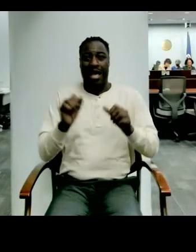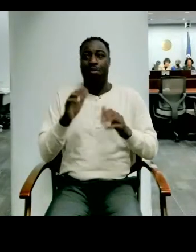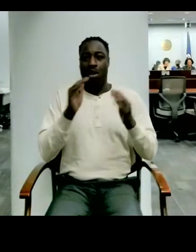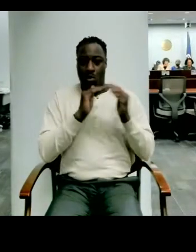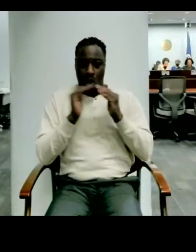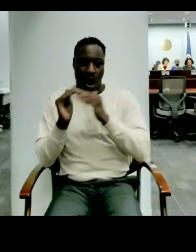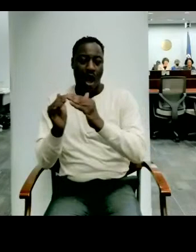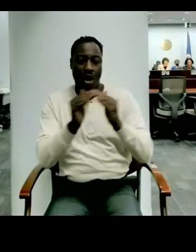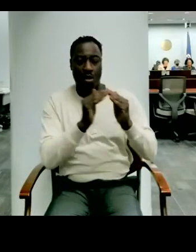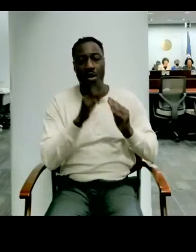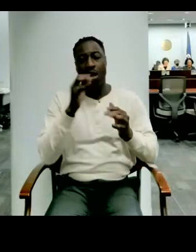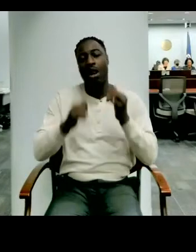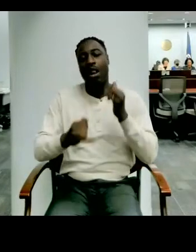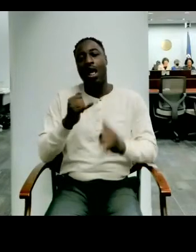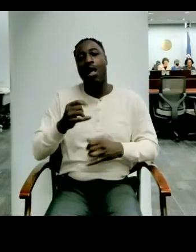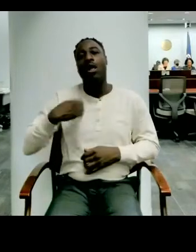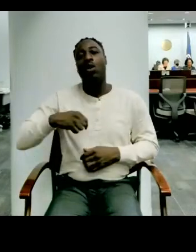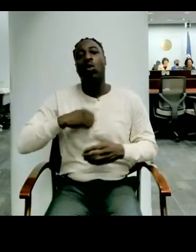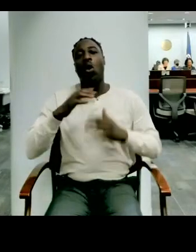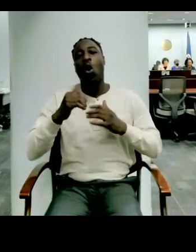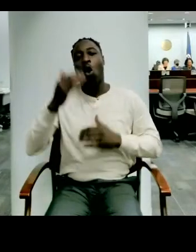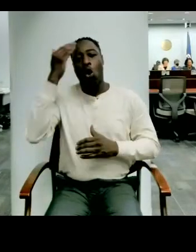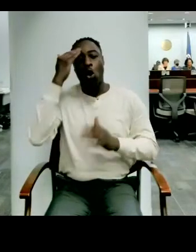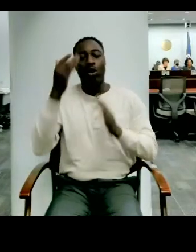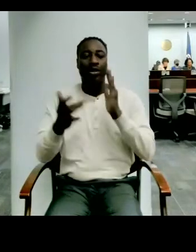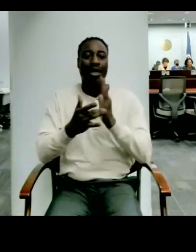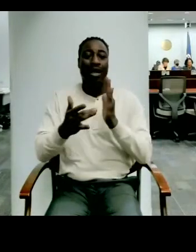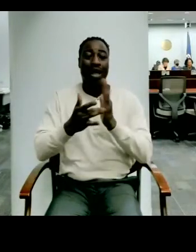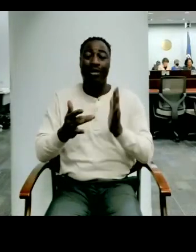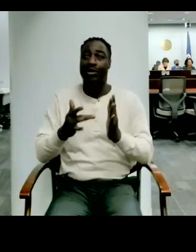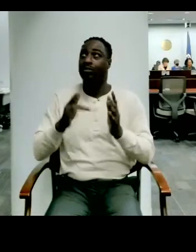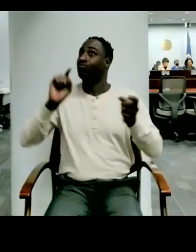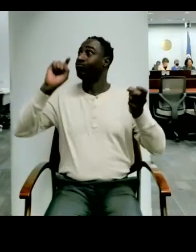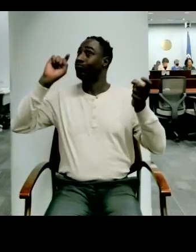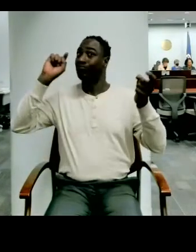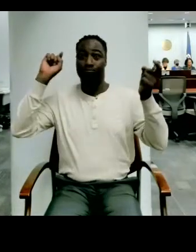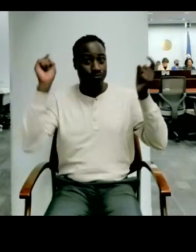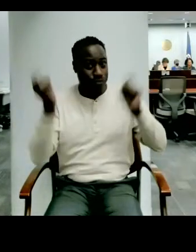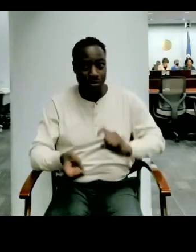Lastly, we all know technology has greatly changed the world of work and Ar